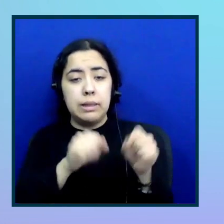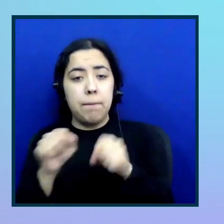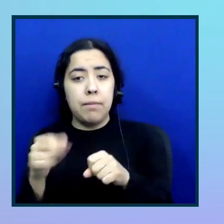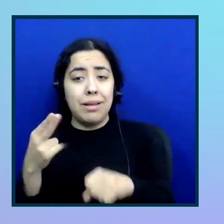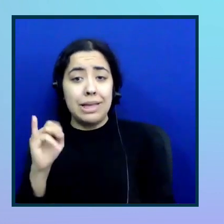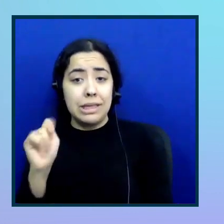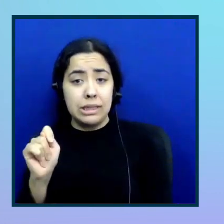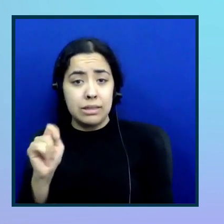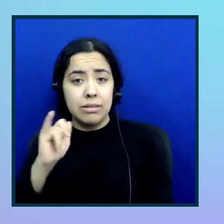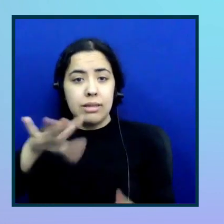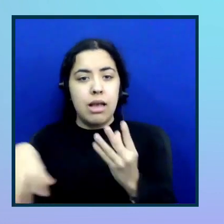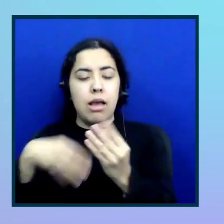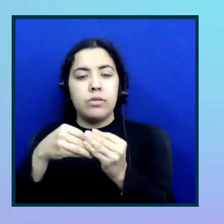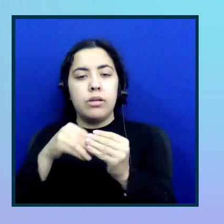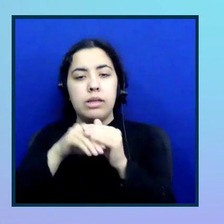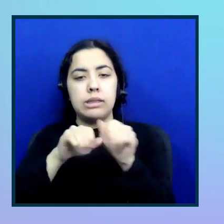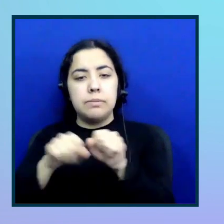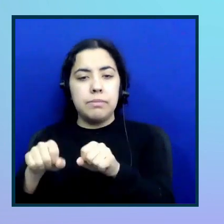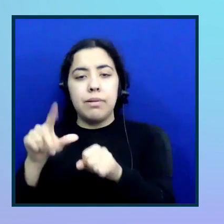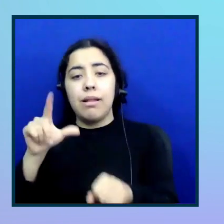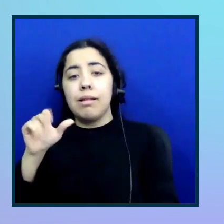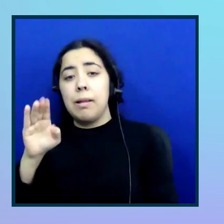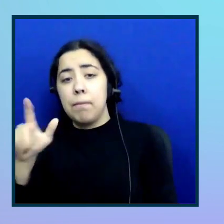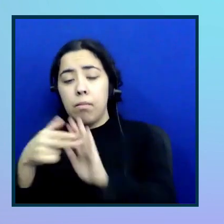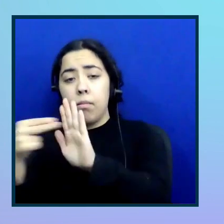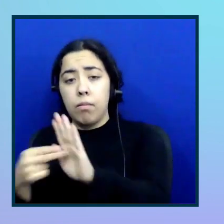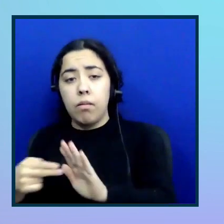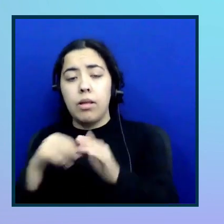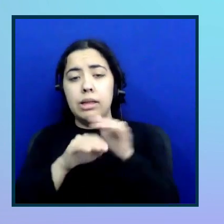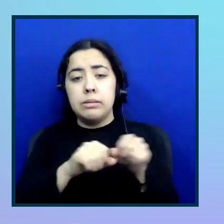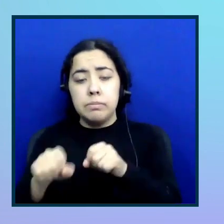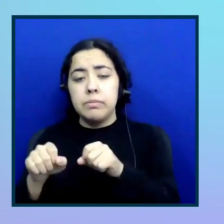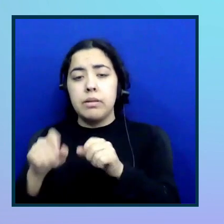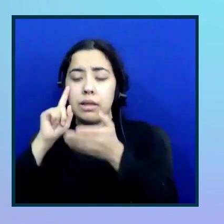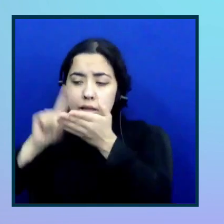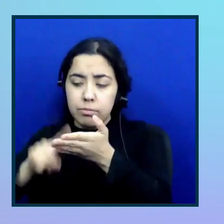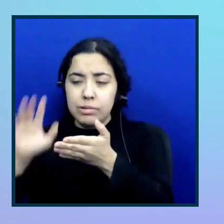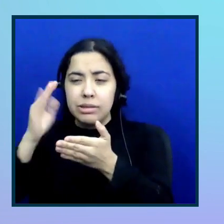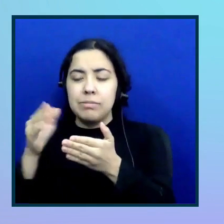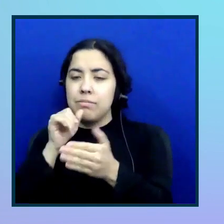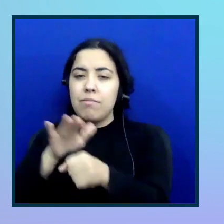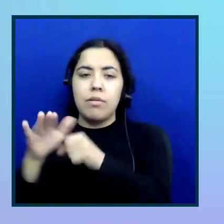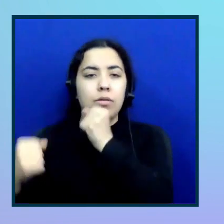as an extra to accessibility labels? Accessibility Inspector seems to lack support for this.